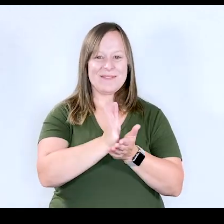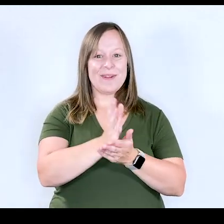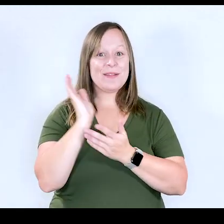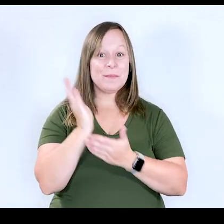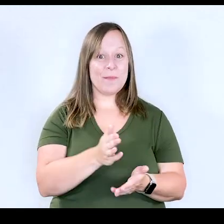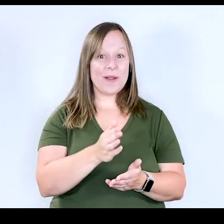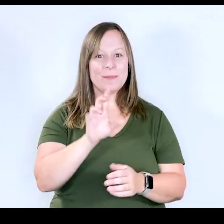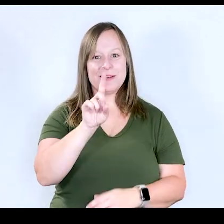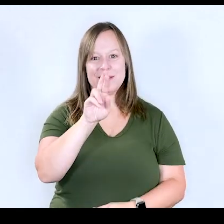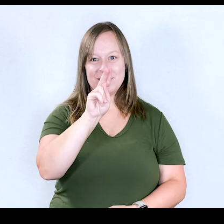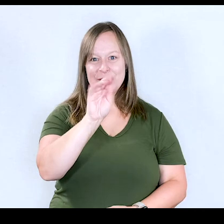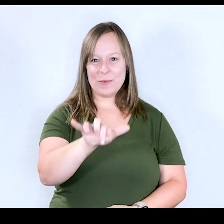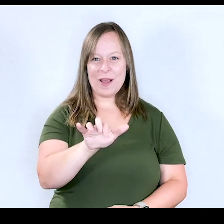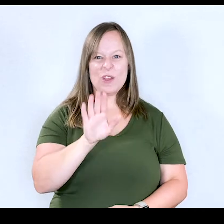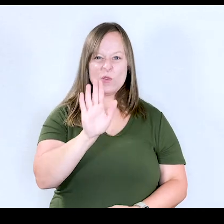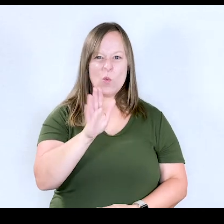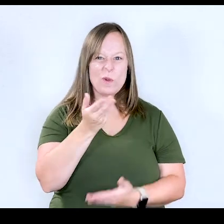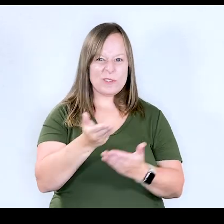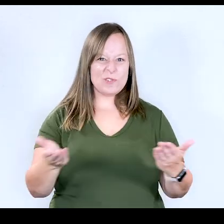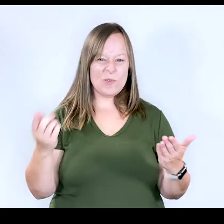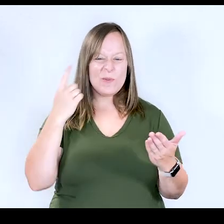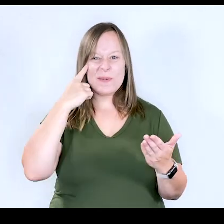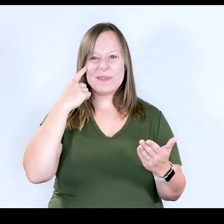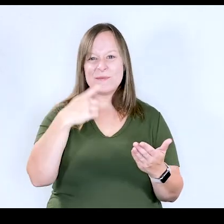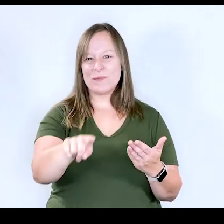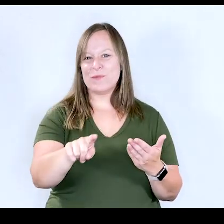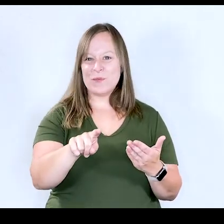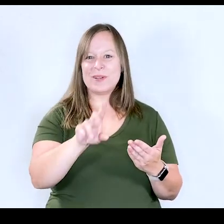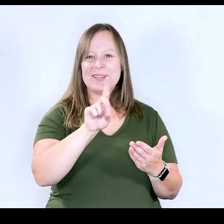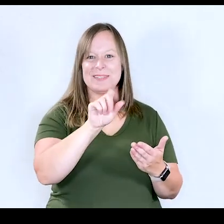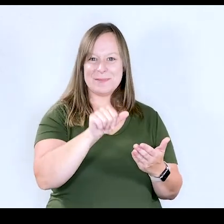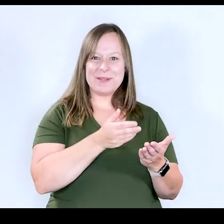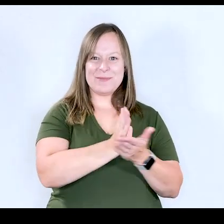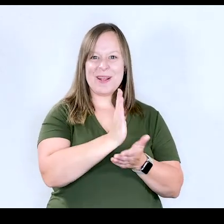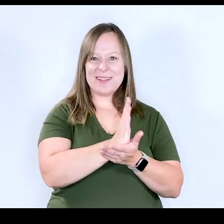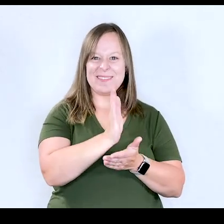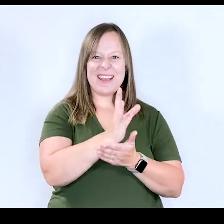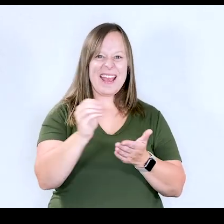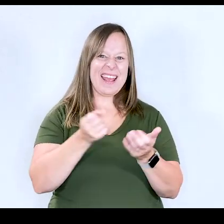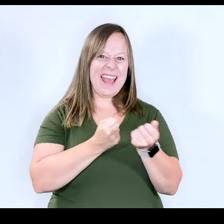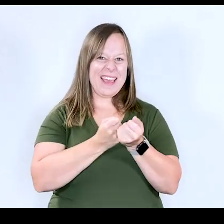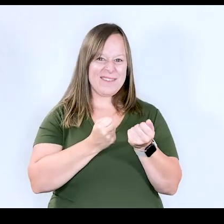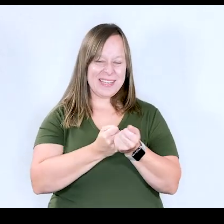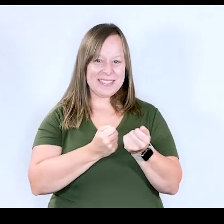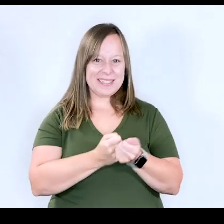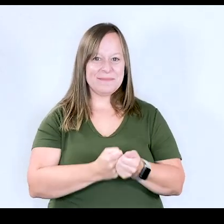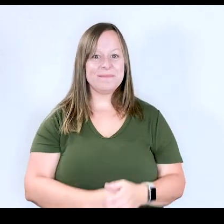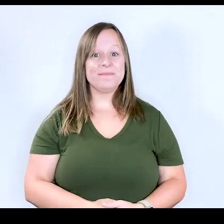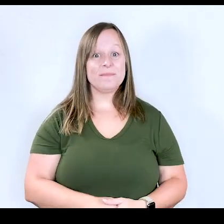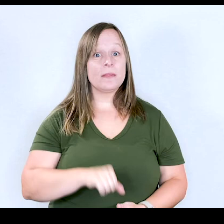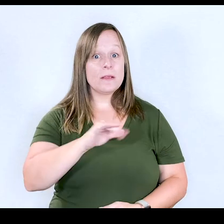has been brought to you by Disability Rights New York, your source for disability rights and advocacy.